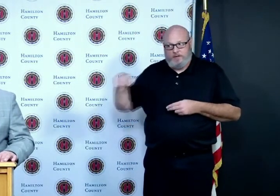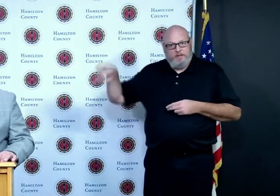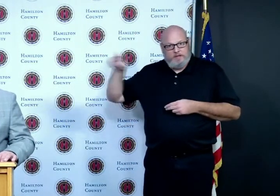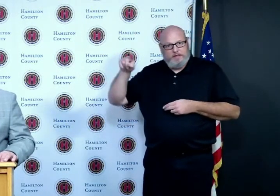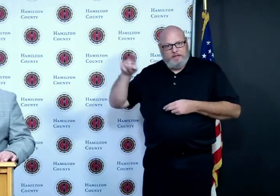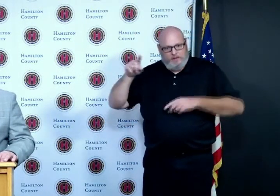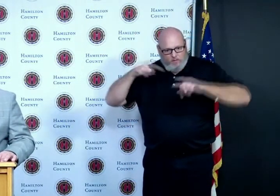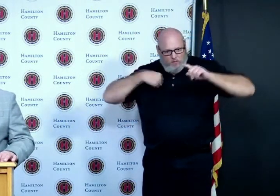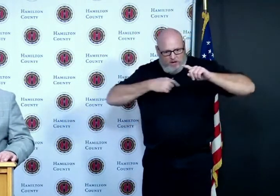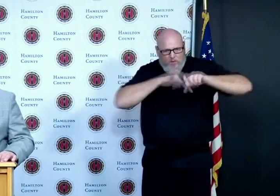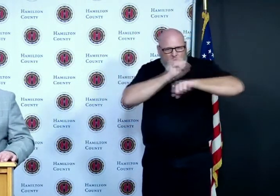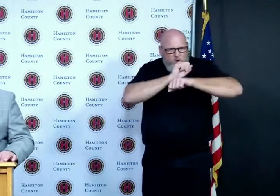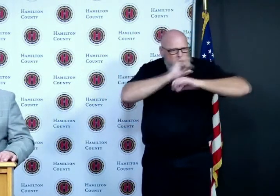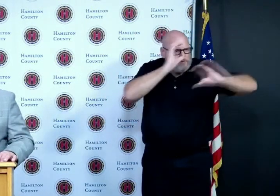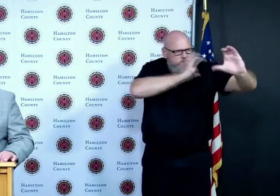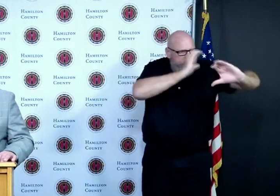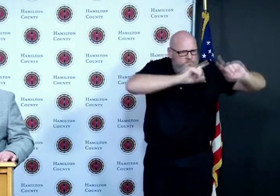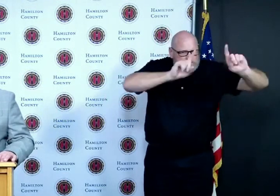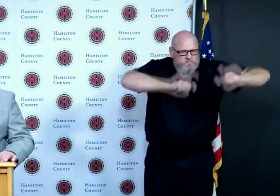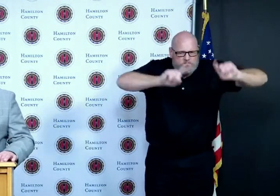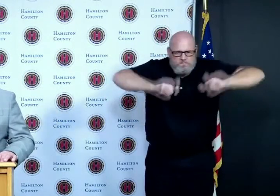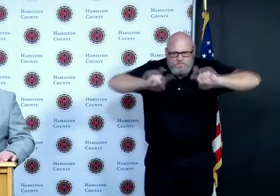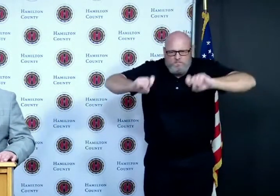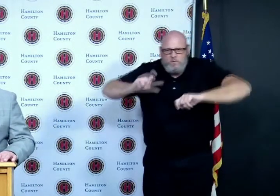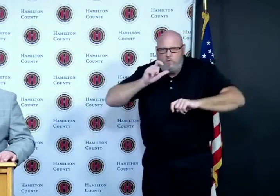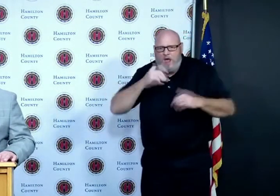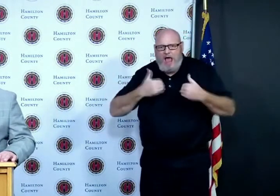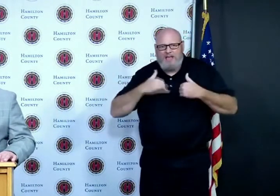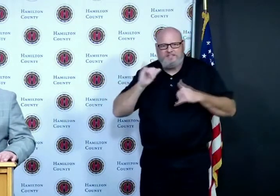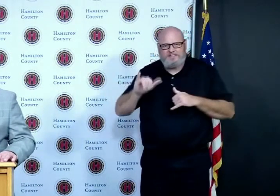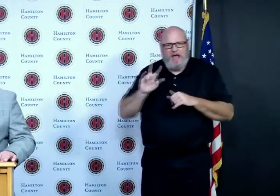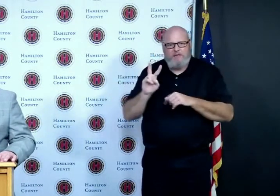wear your mask wash your hands keep sick at home those are the tools that will continue to help